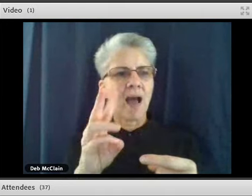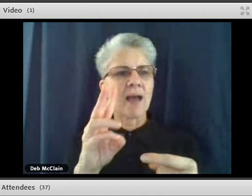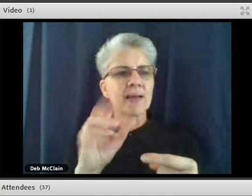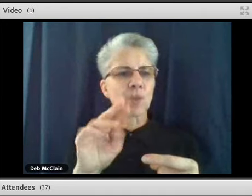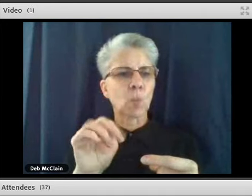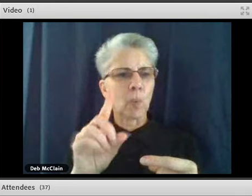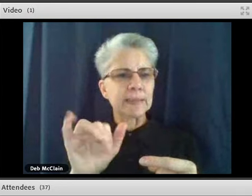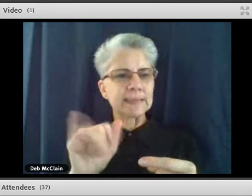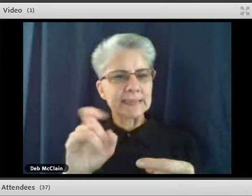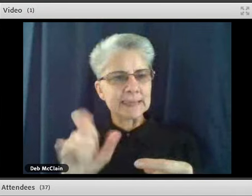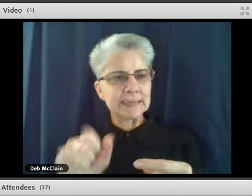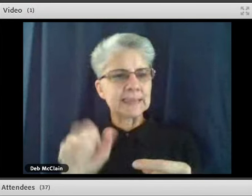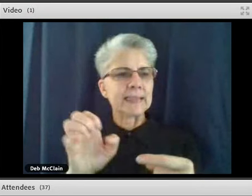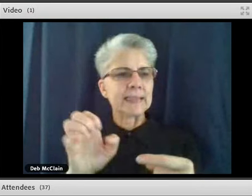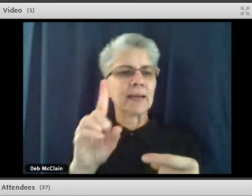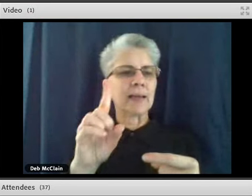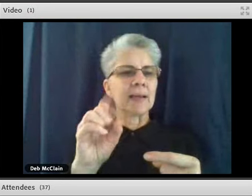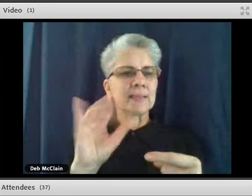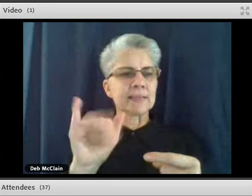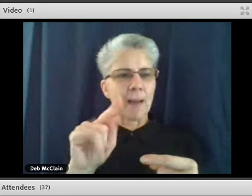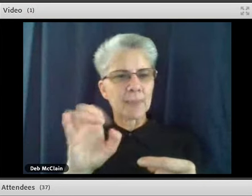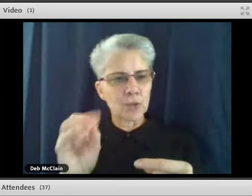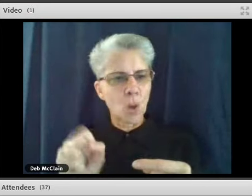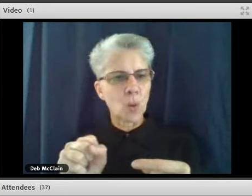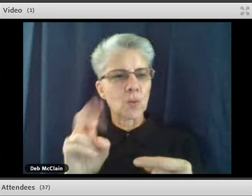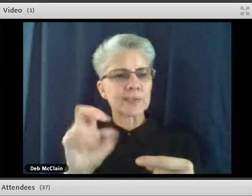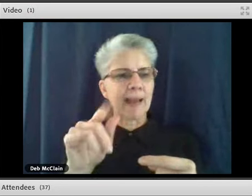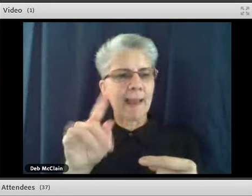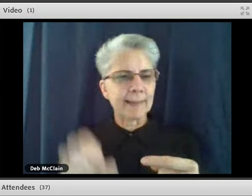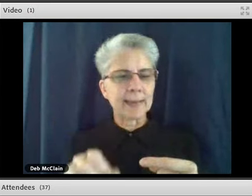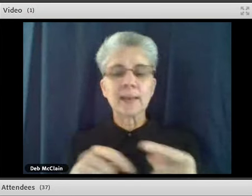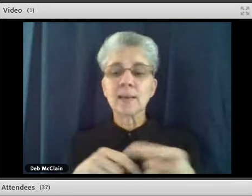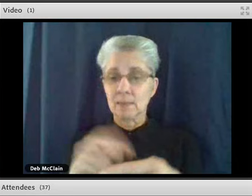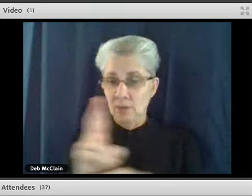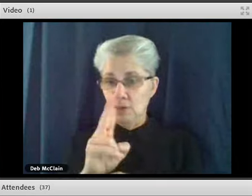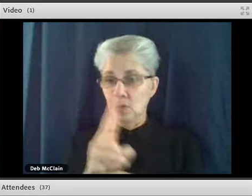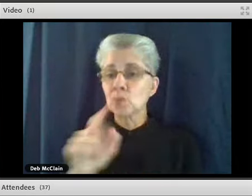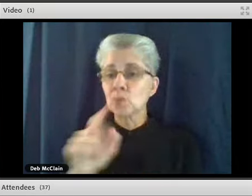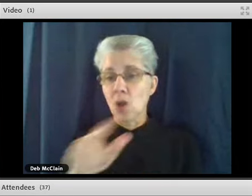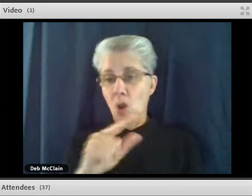Five Guys, Winn-Dixie, Domino's Pizza, Nike. Yes. Absolutely, Sharon.